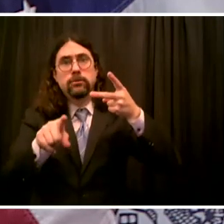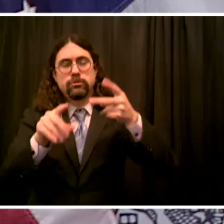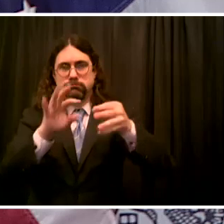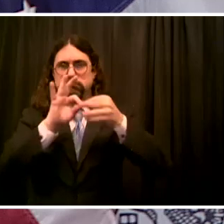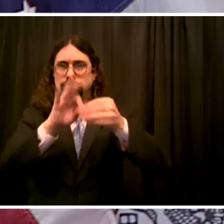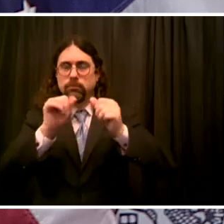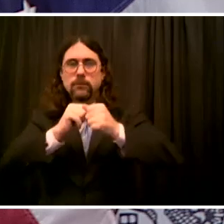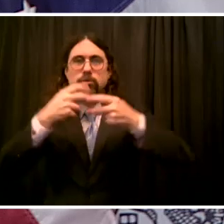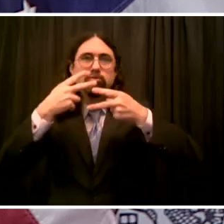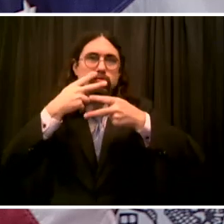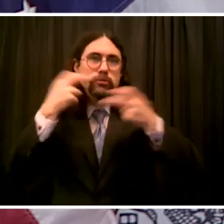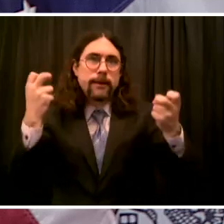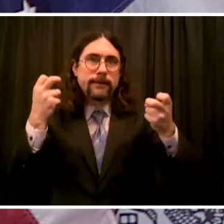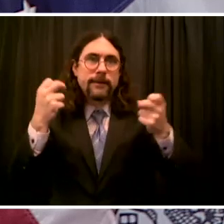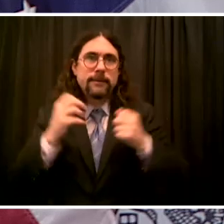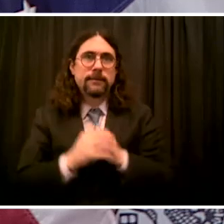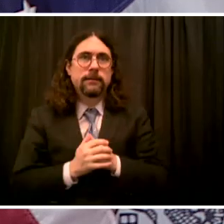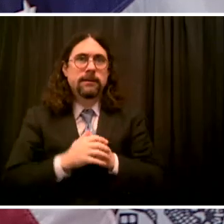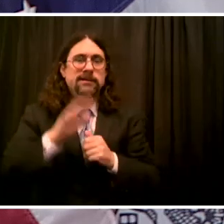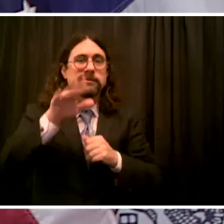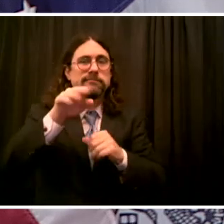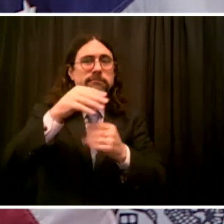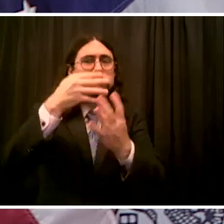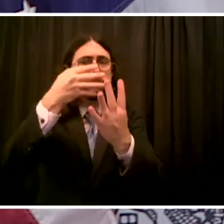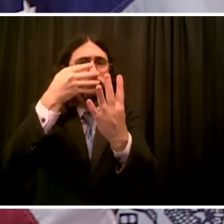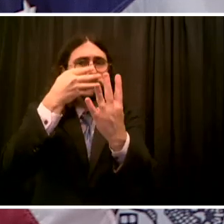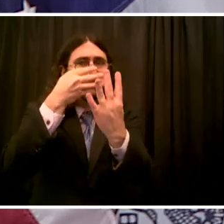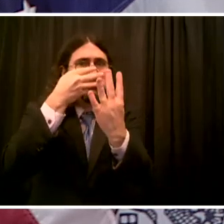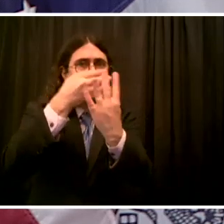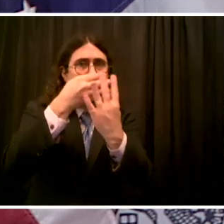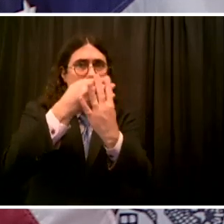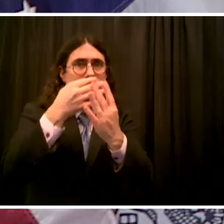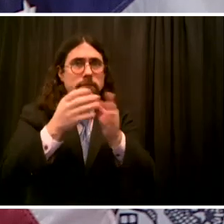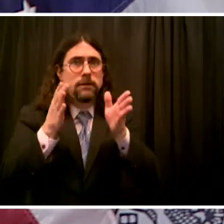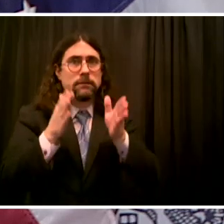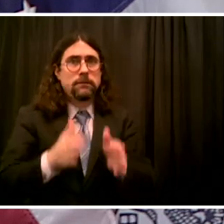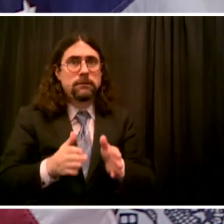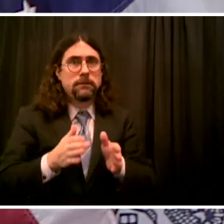OWH WILL COVER THE NYPD BUT THEY OFTEN DON'T GET THEIR QUESTIONS IN. ANDN AOERTH